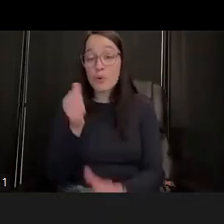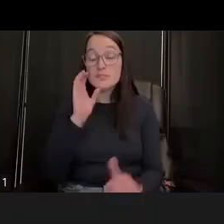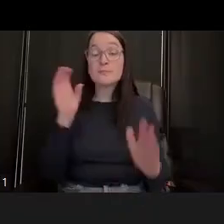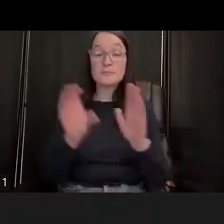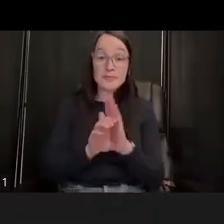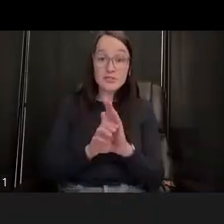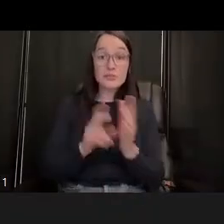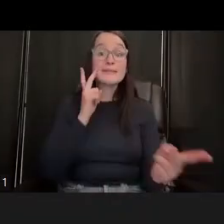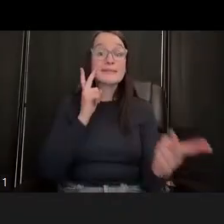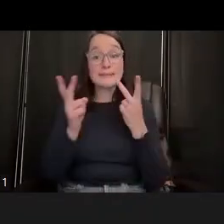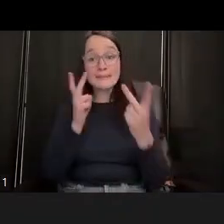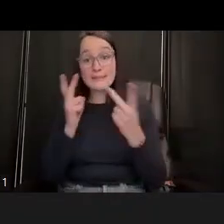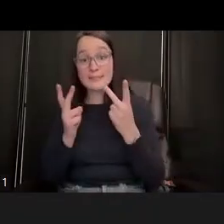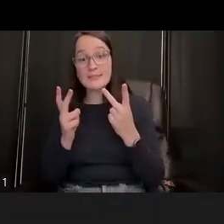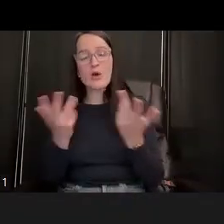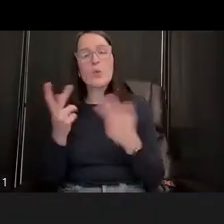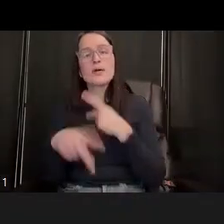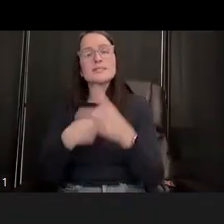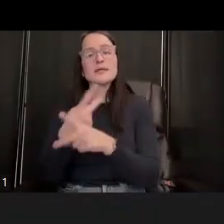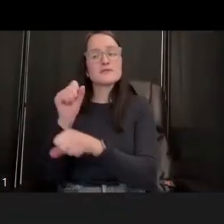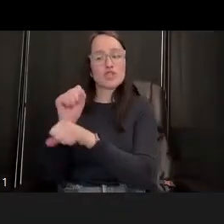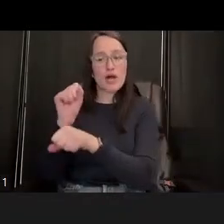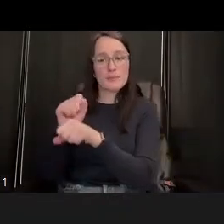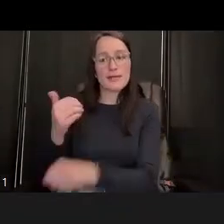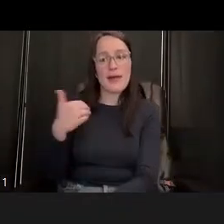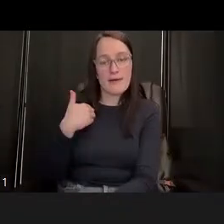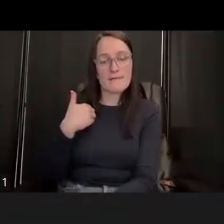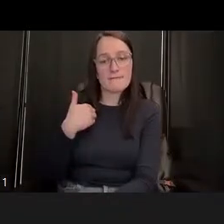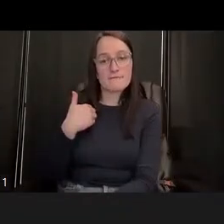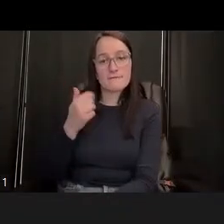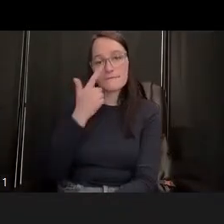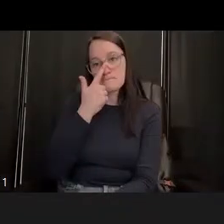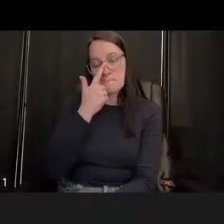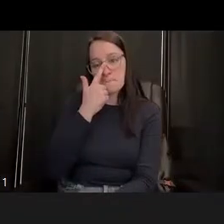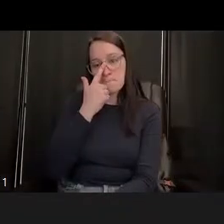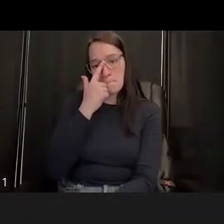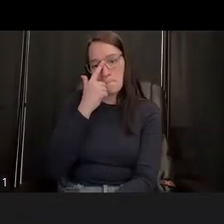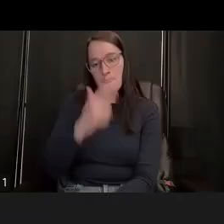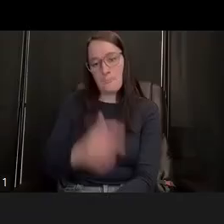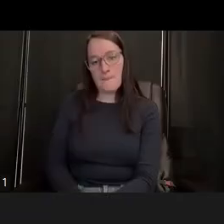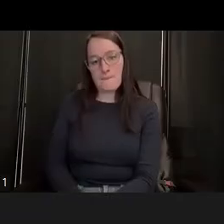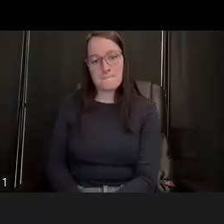types of jobs that people are doing. And one thing I really want to call out here is the extreme